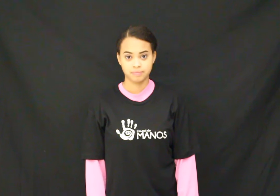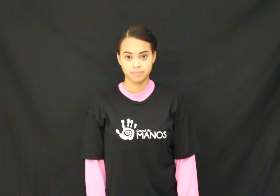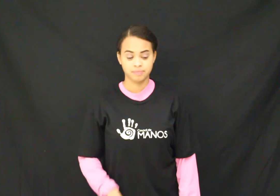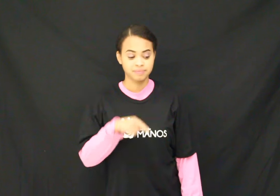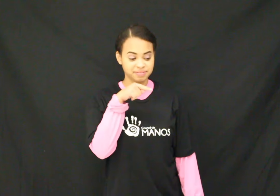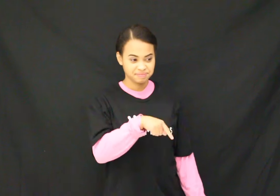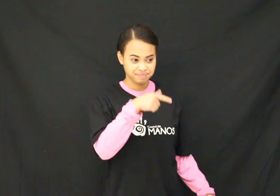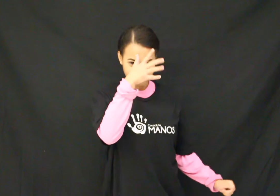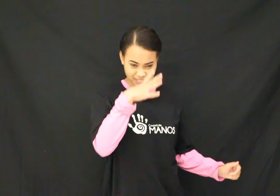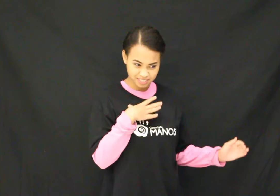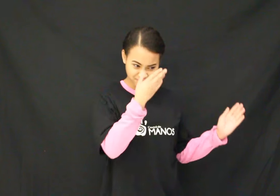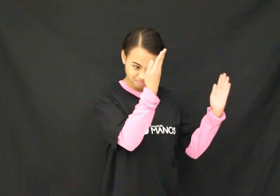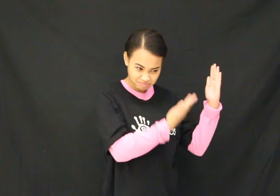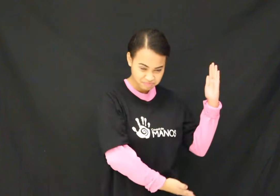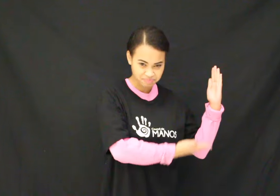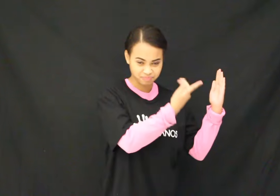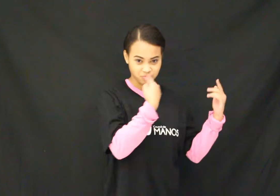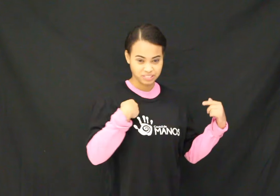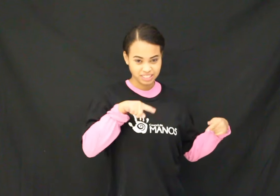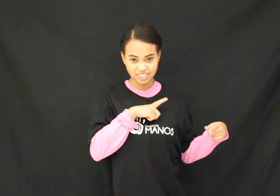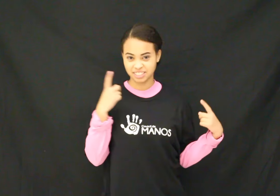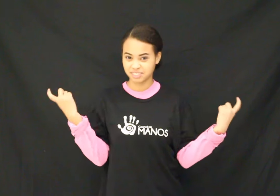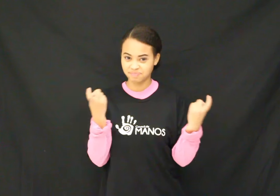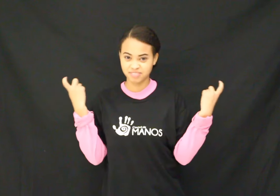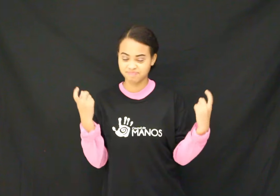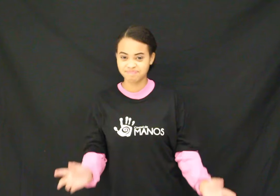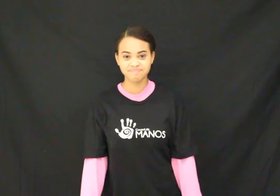This is the man we celebrate.